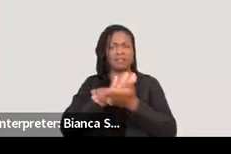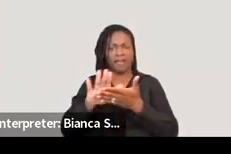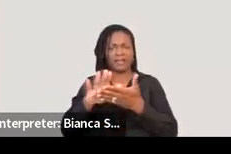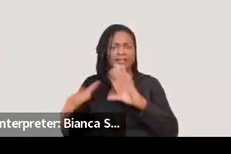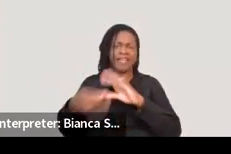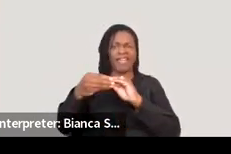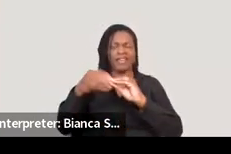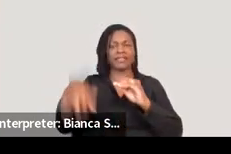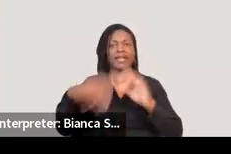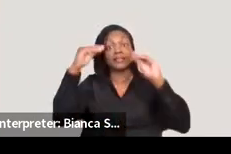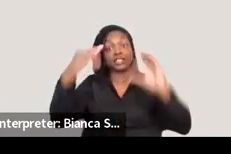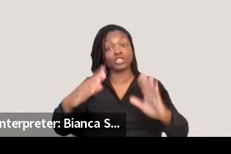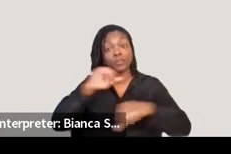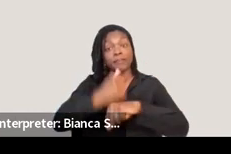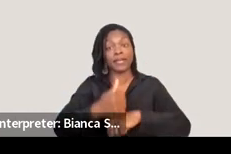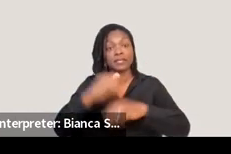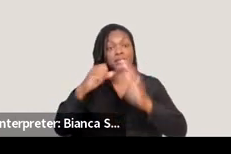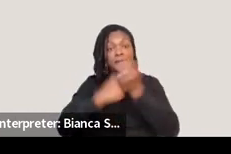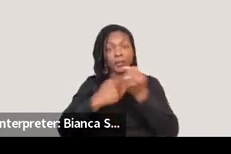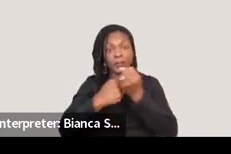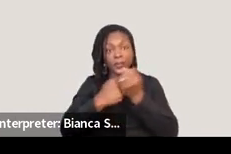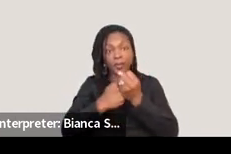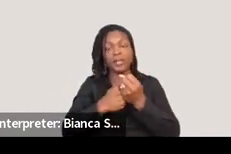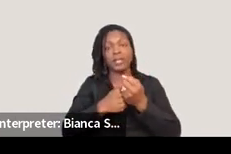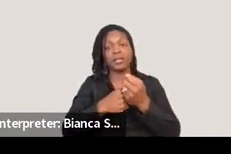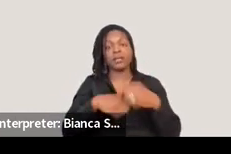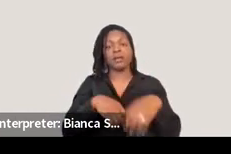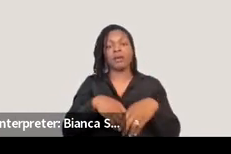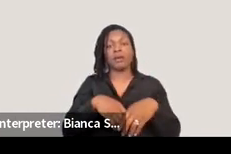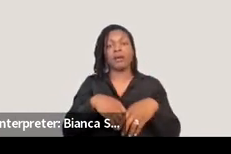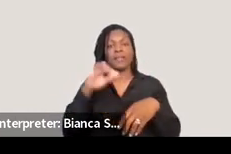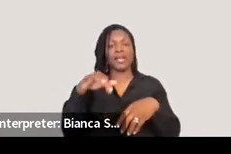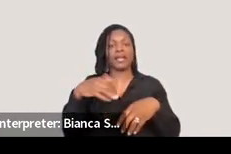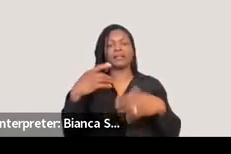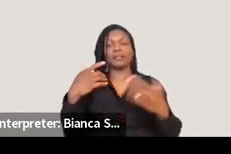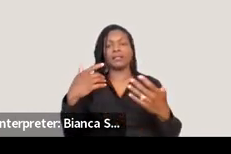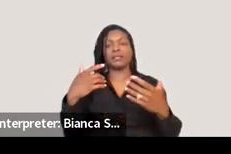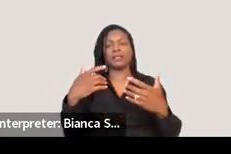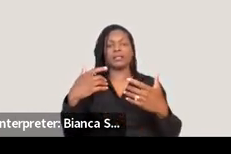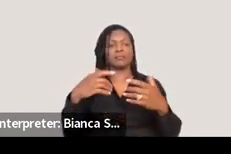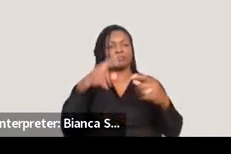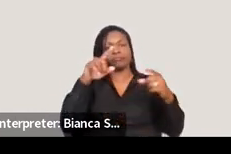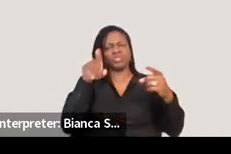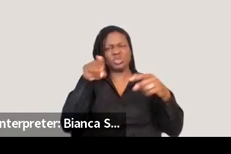Again, it's pretty much what I just mentioned. I'm not going to go through it, but you can clearly read.